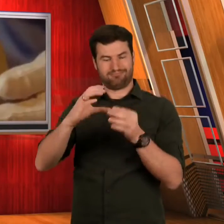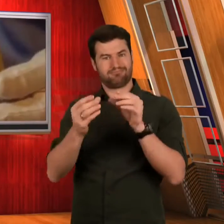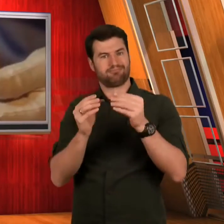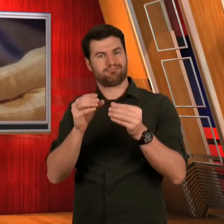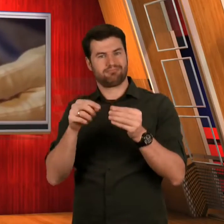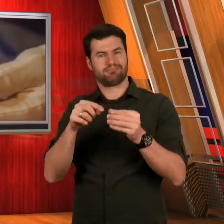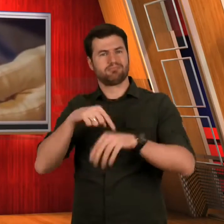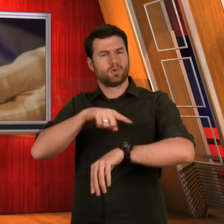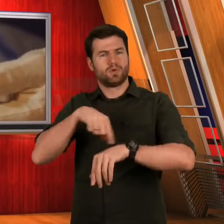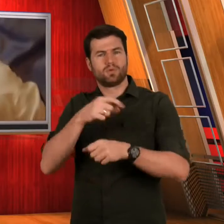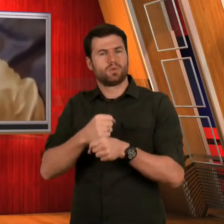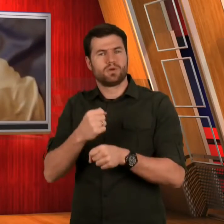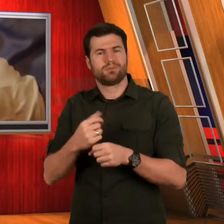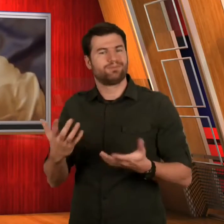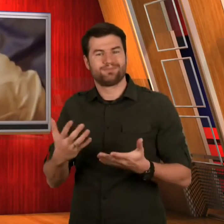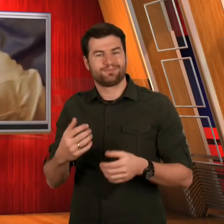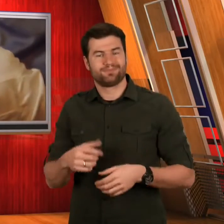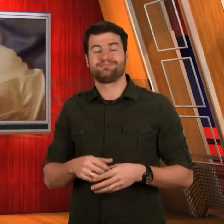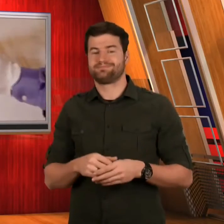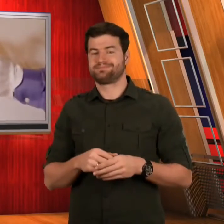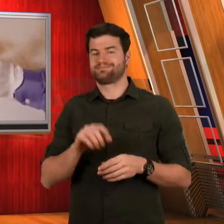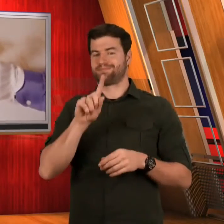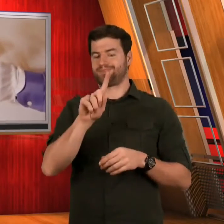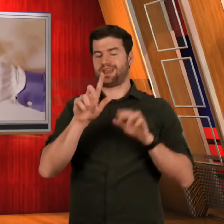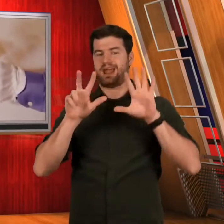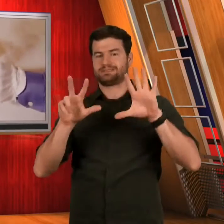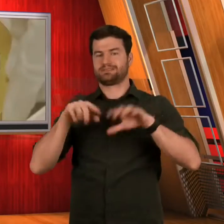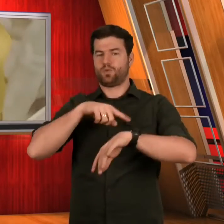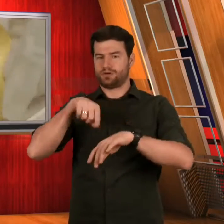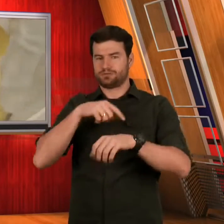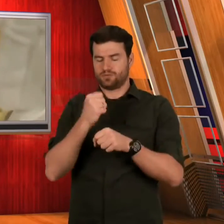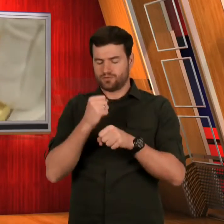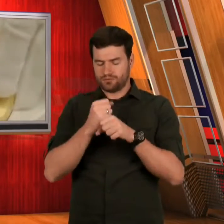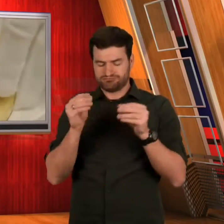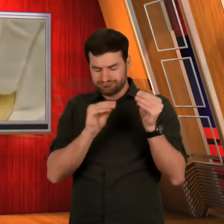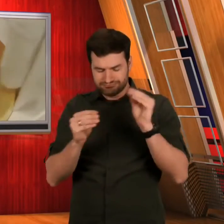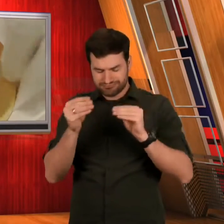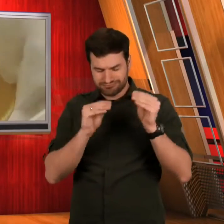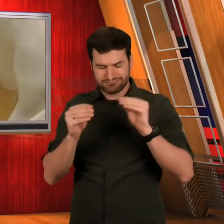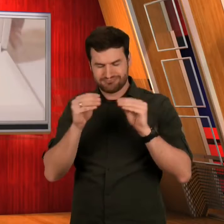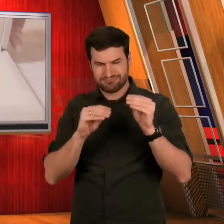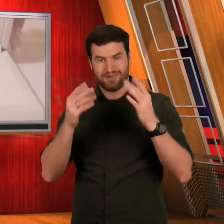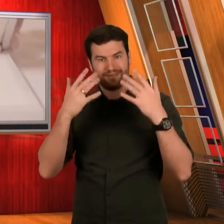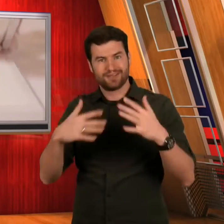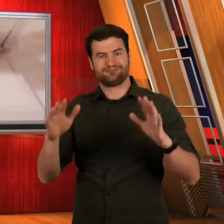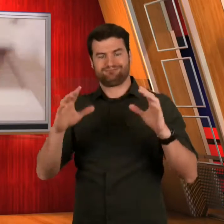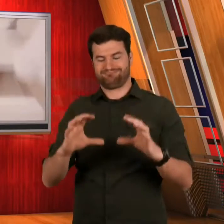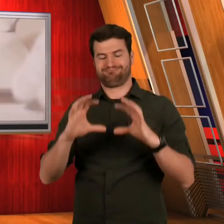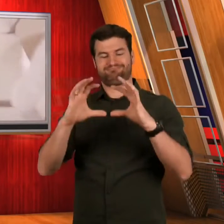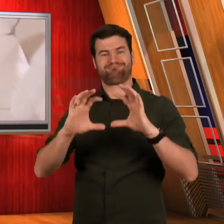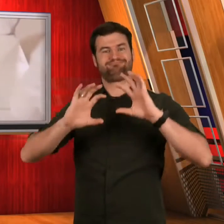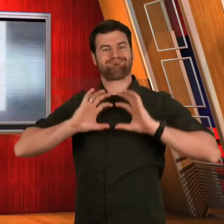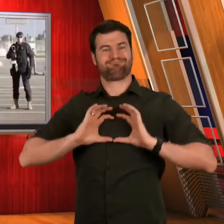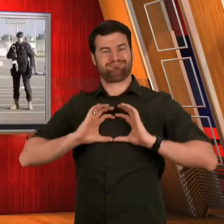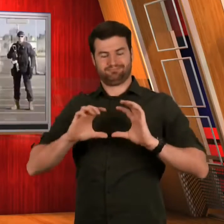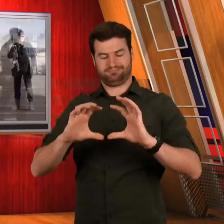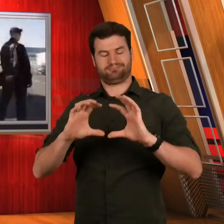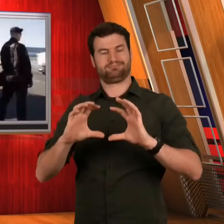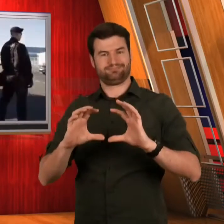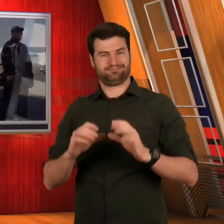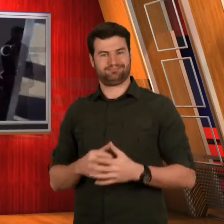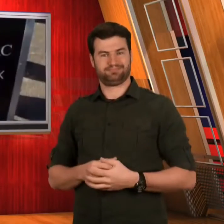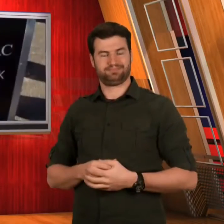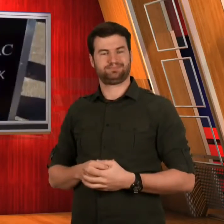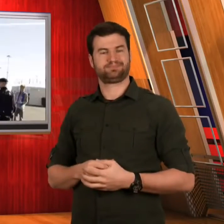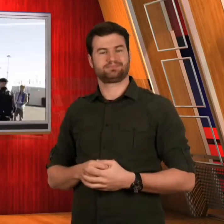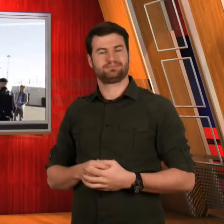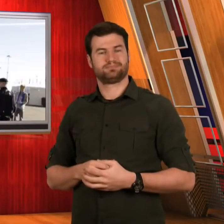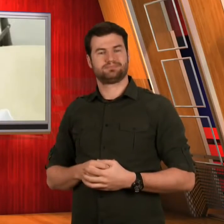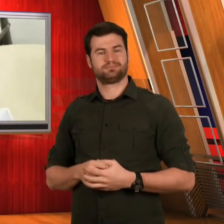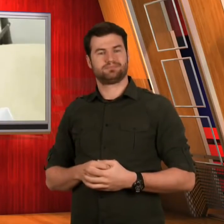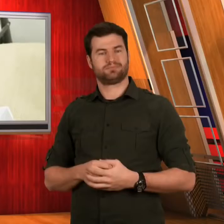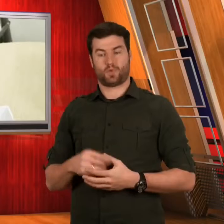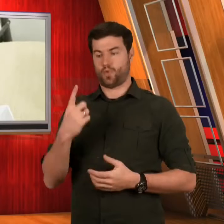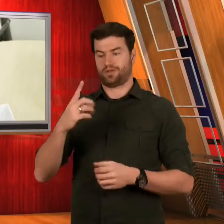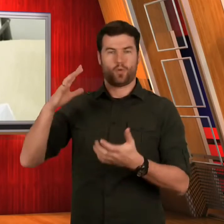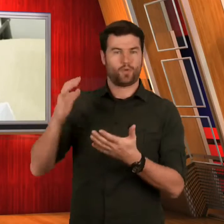and each medal takes 18 hours to produce.